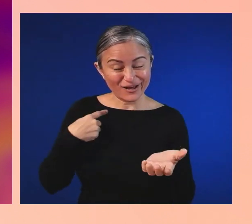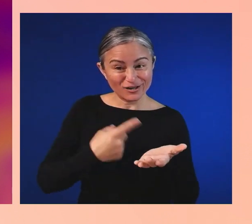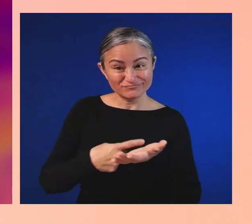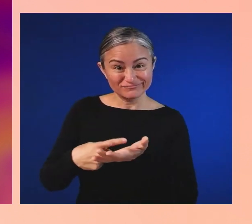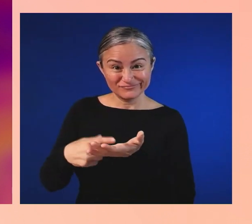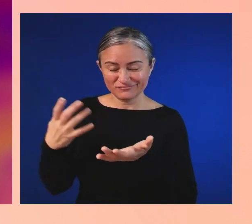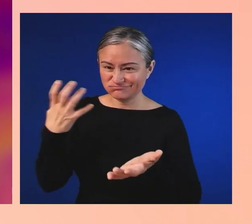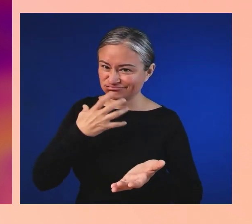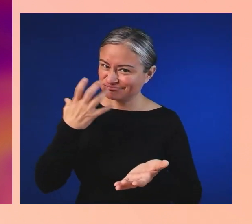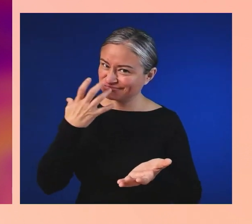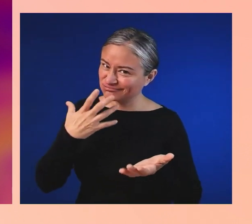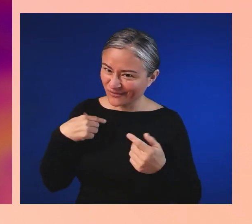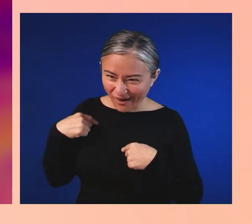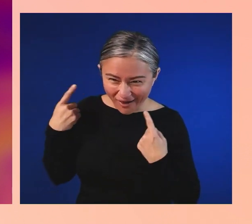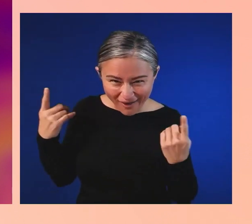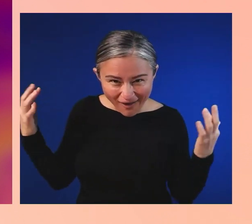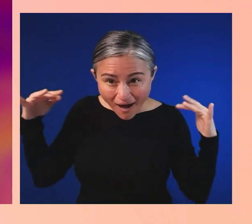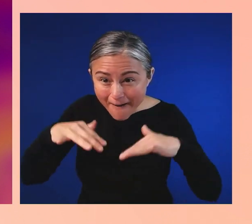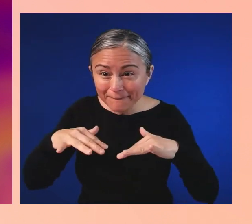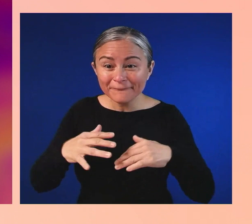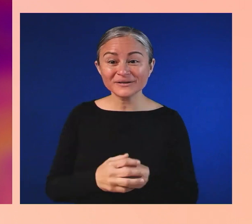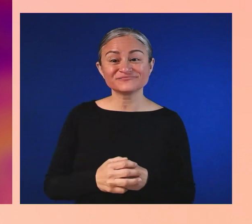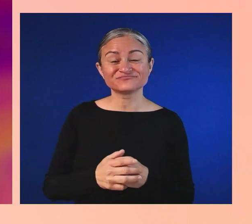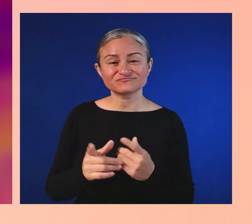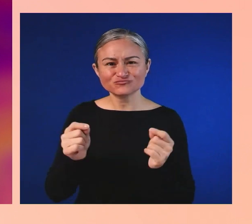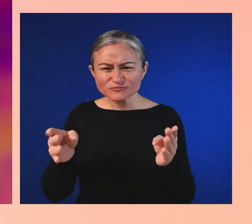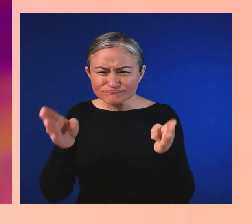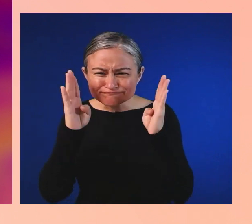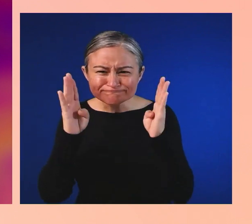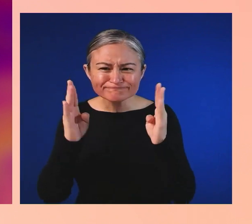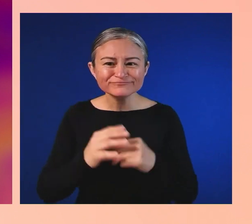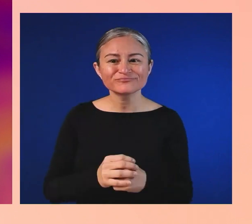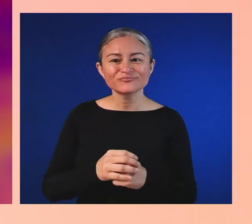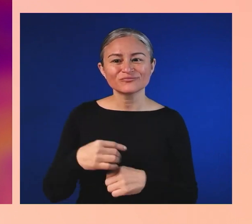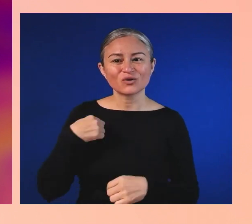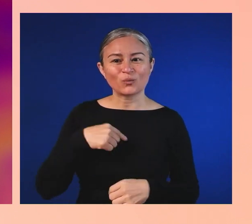We're in on that act of radicalness.